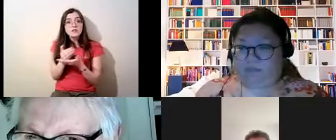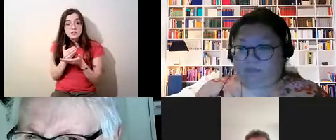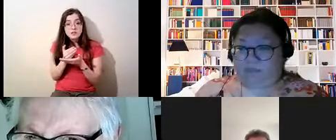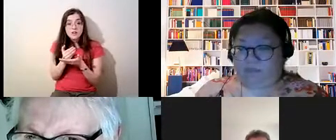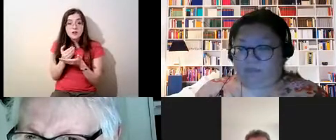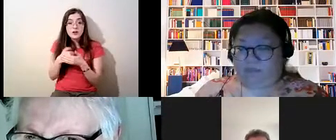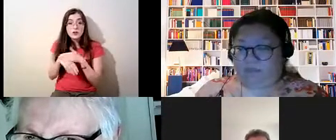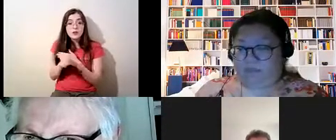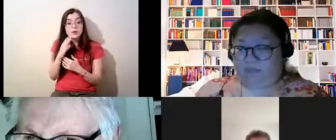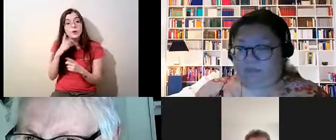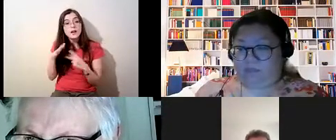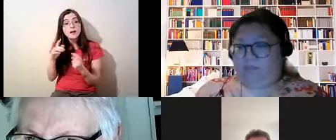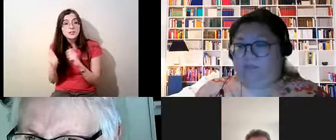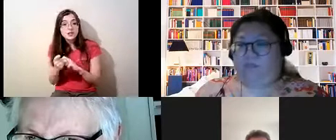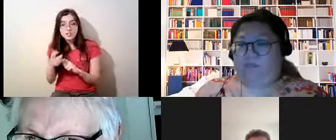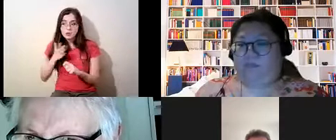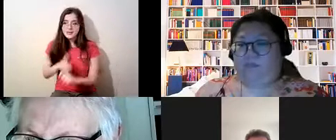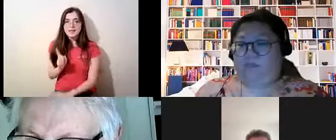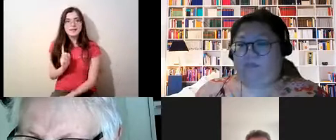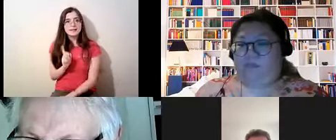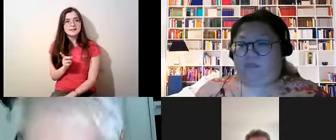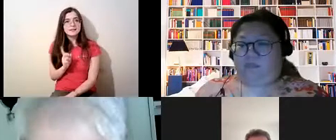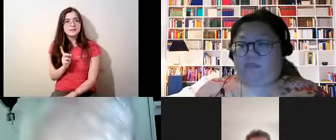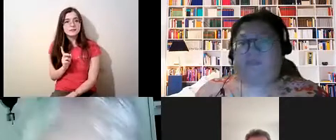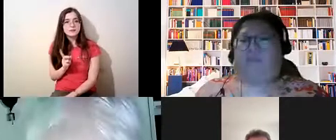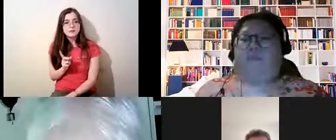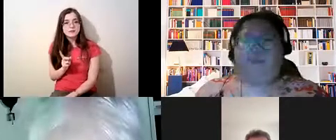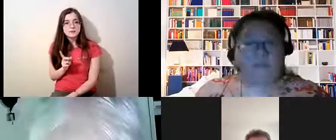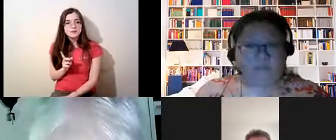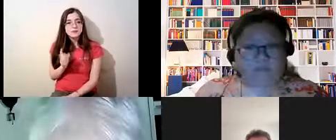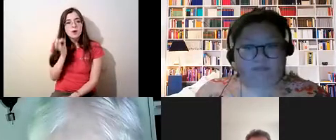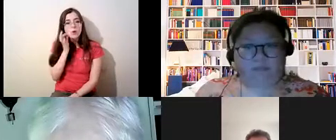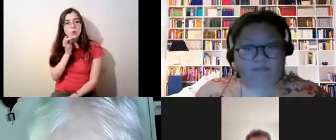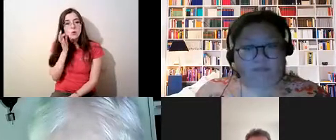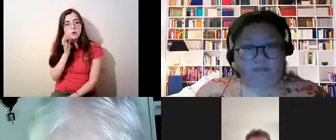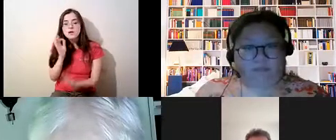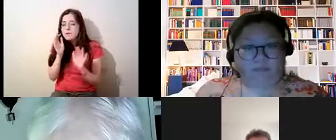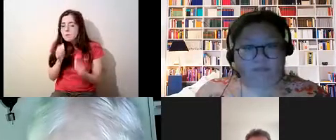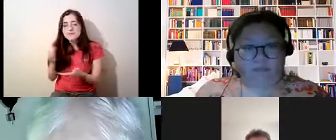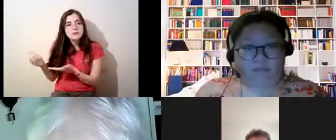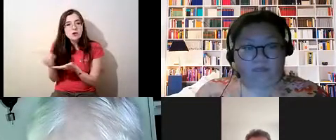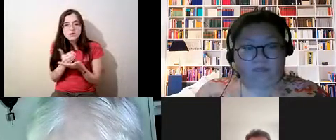and that is what we need to to adopt that water has to be conserved there is no other way